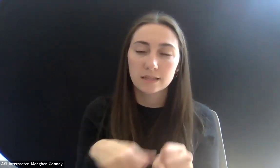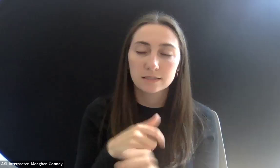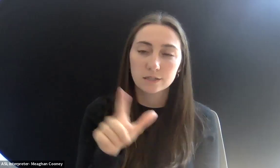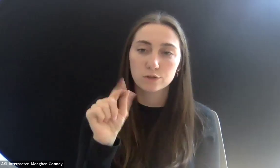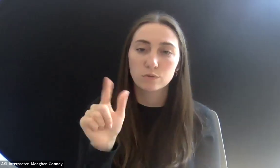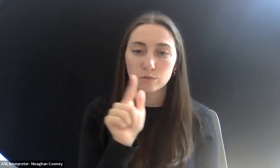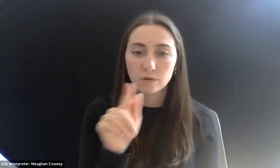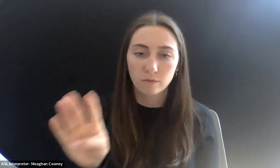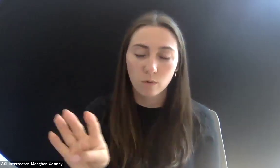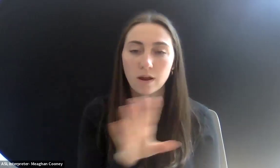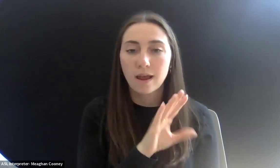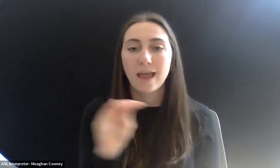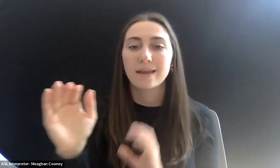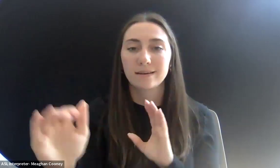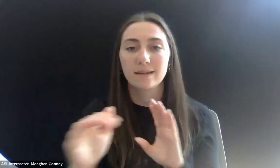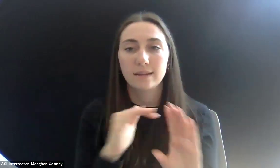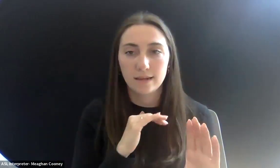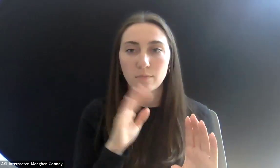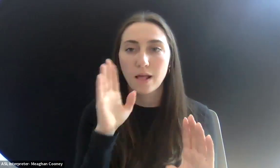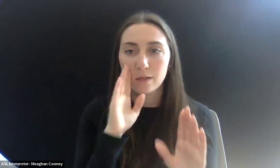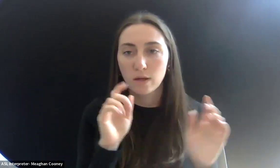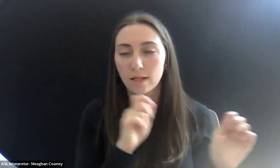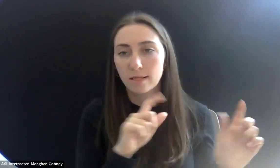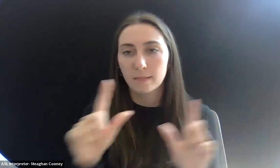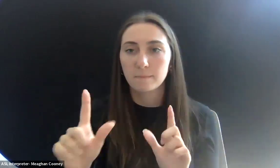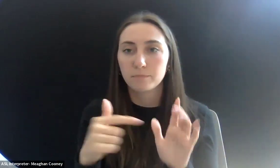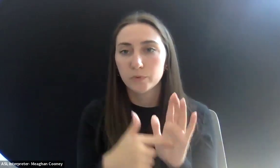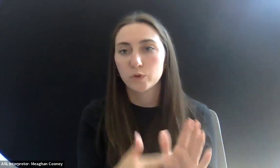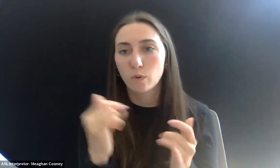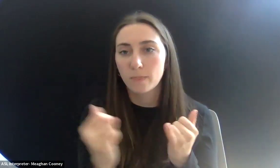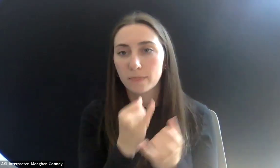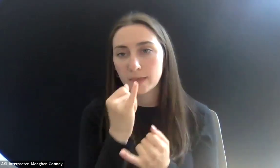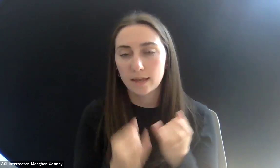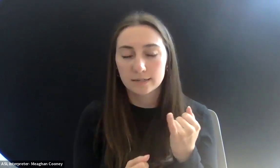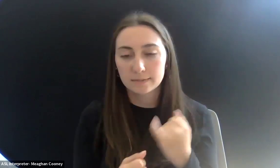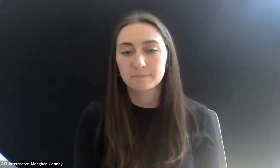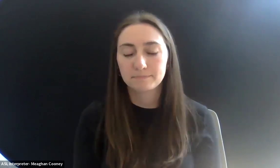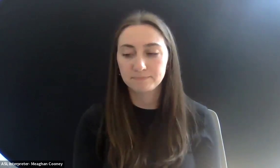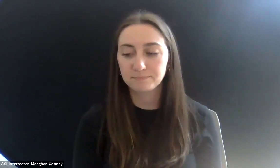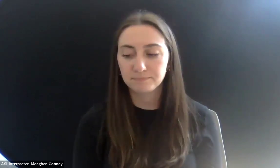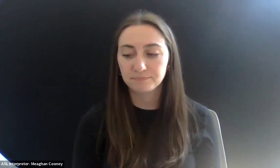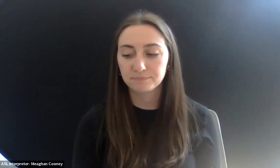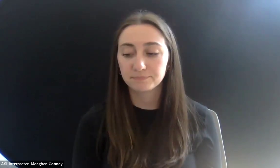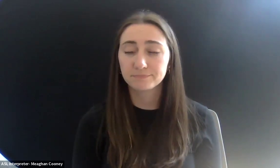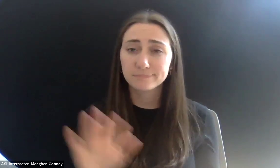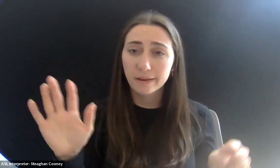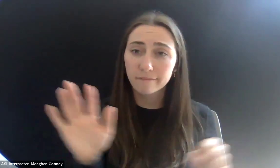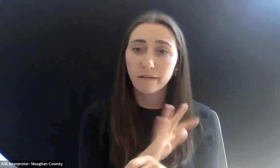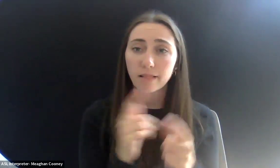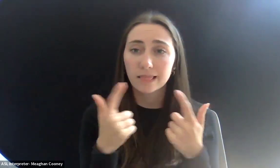The e-mail address to submit comments will be presented at the end of the deck. The full language is not yet available.